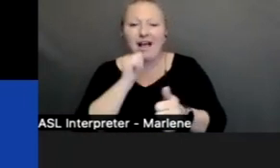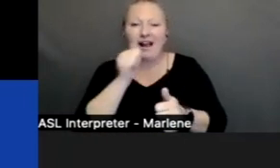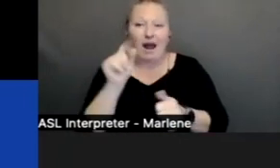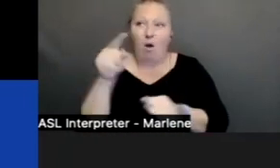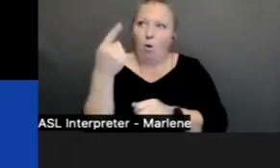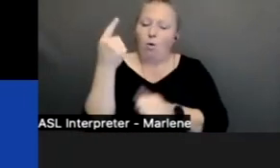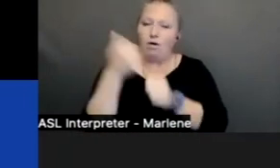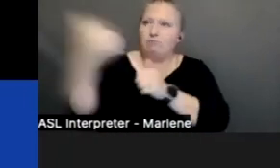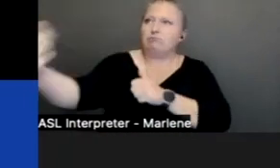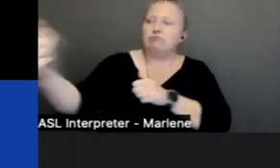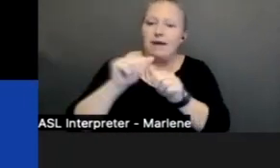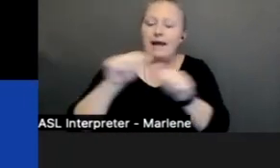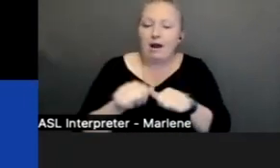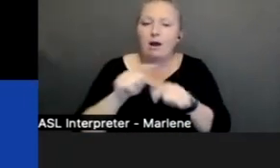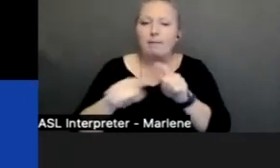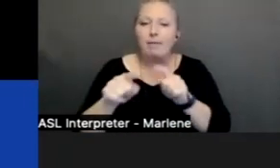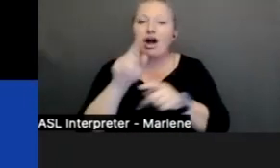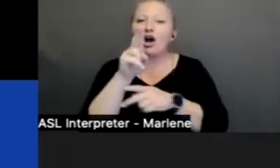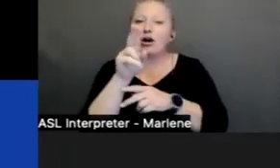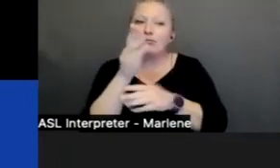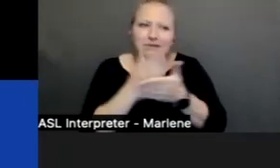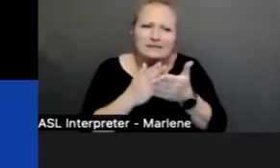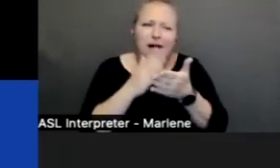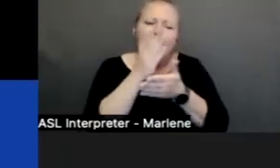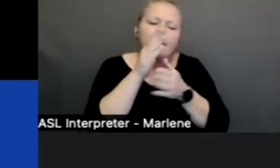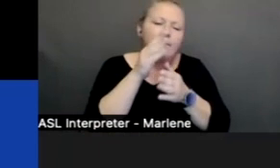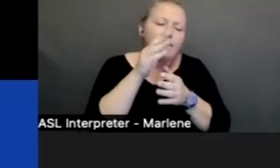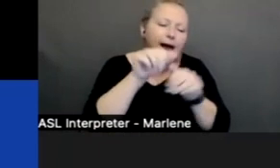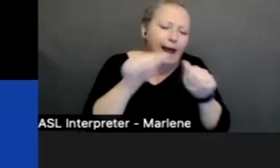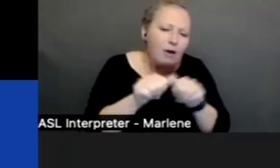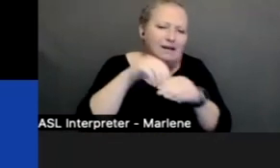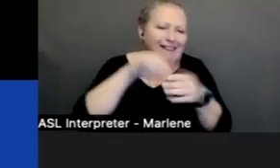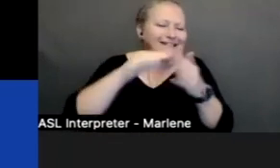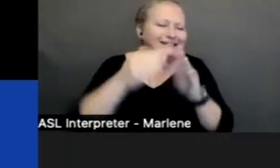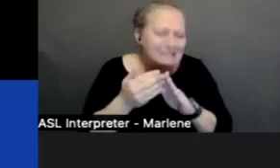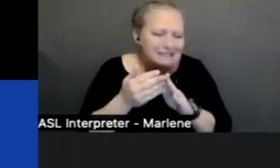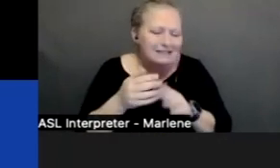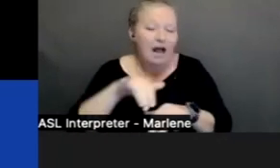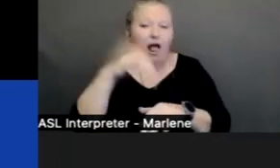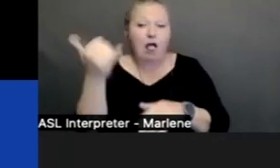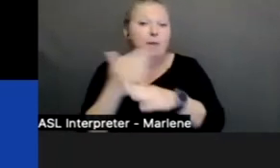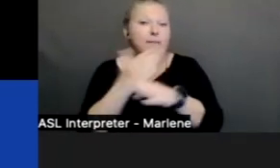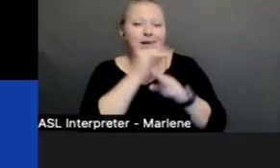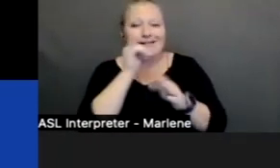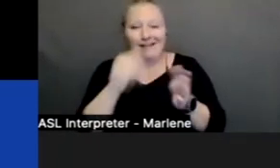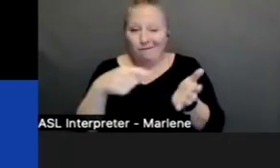but also in pockets of urban areas that we heard. Next big barrier was around affordability and